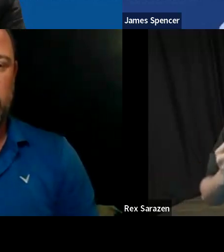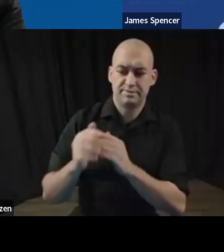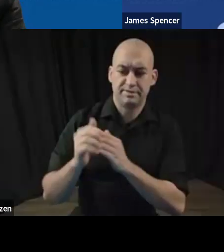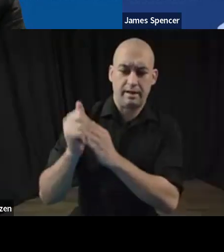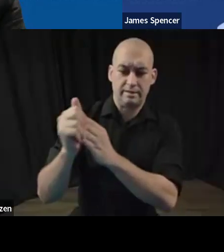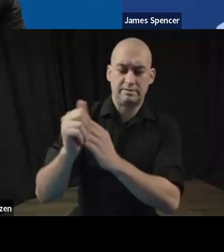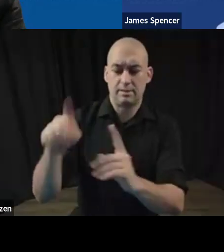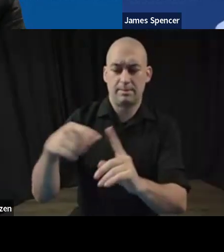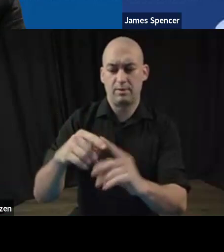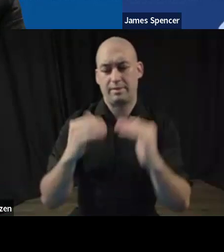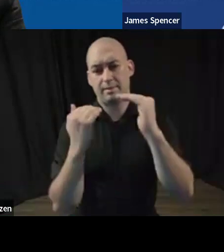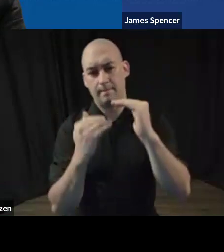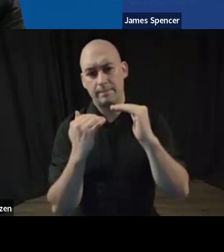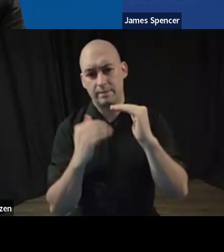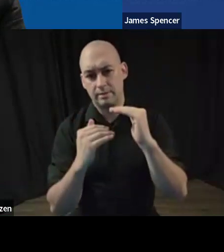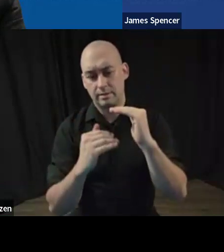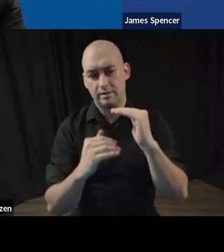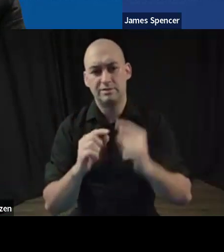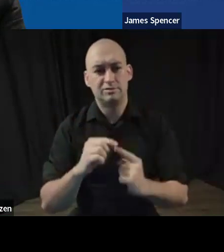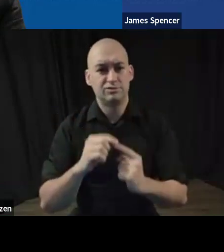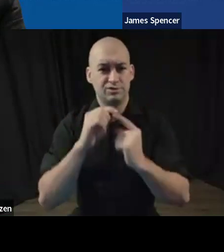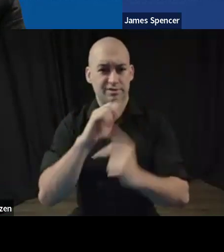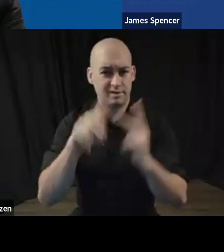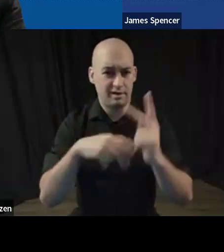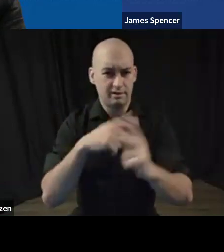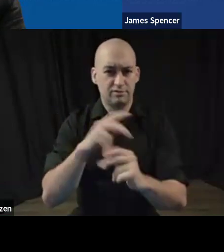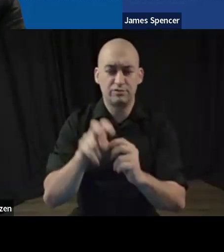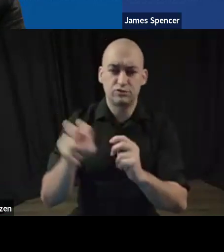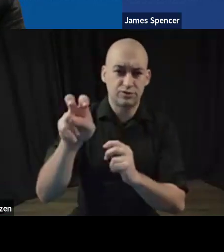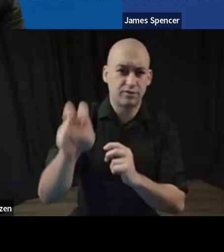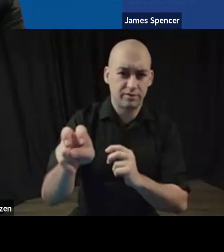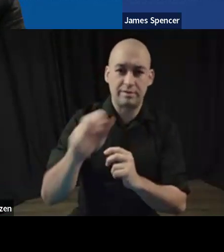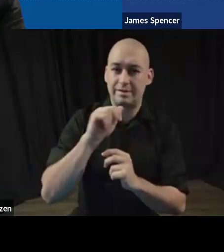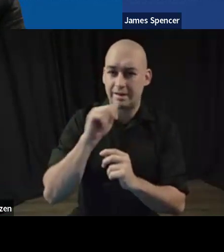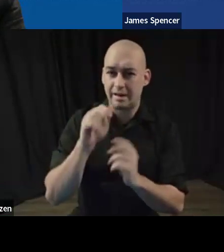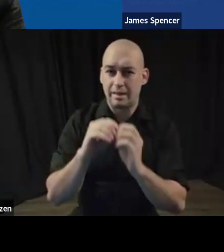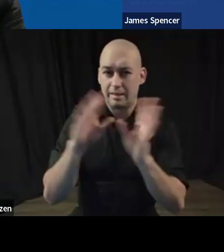restrictions on certain kinds of travel that are unclear about how that relates